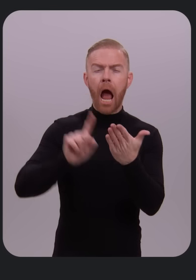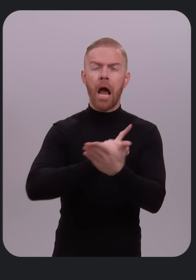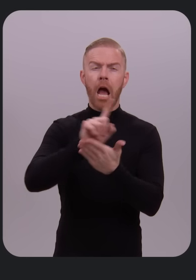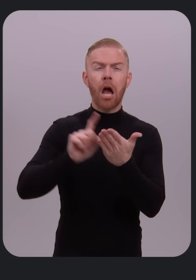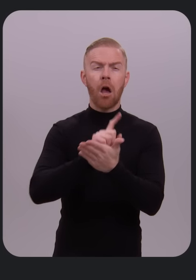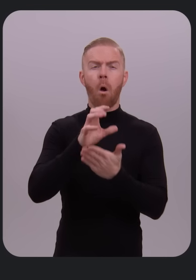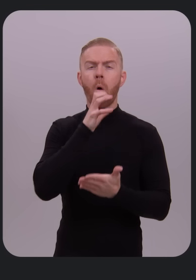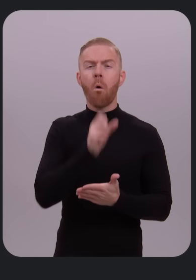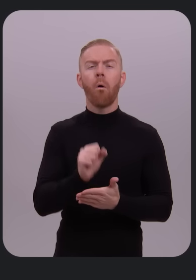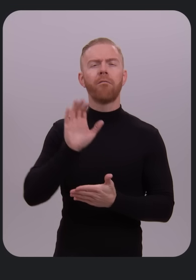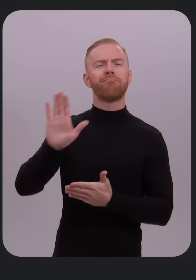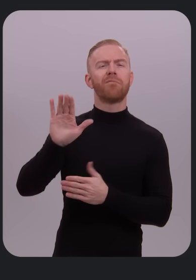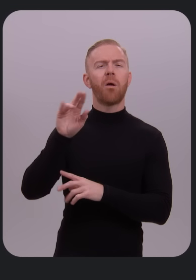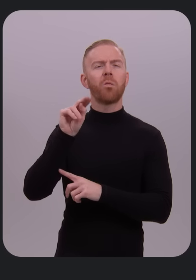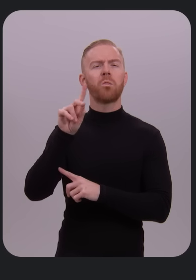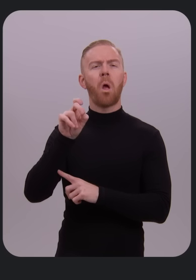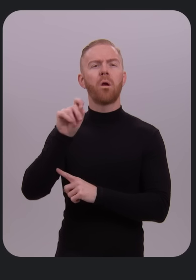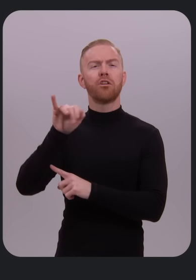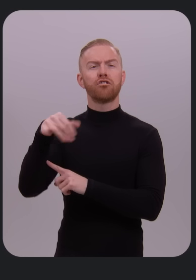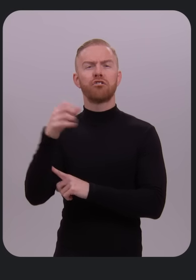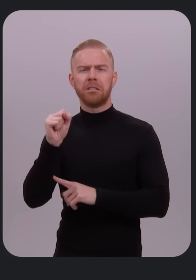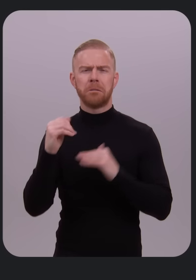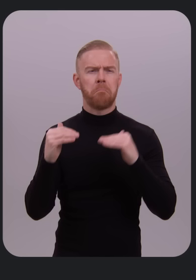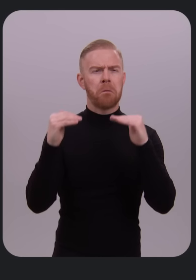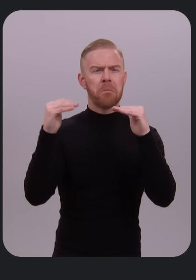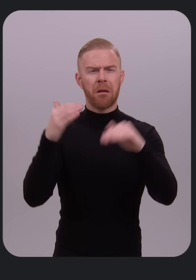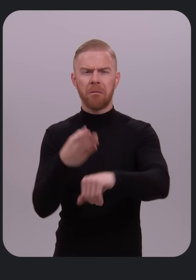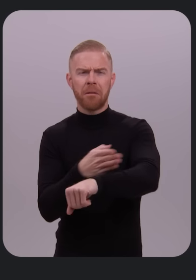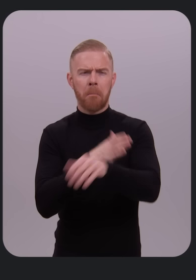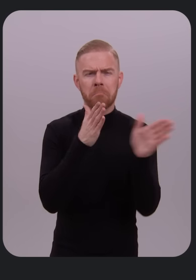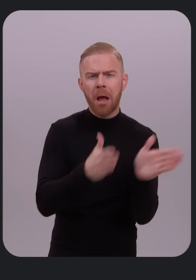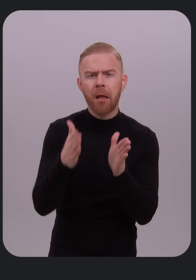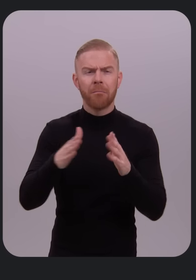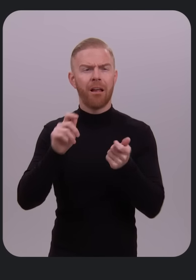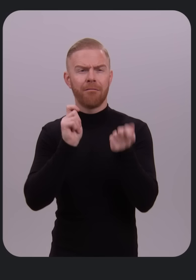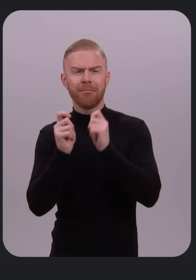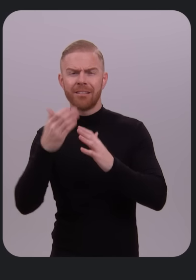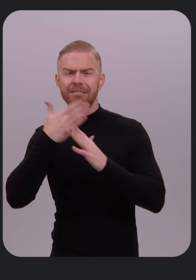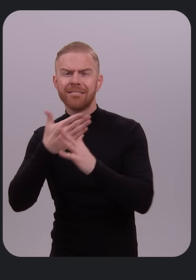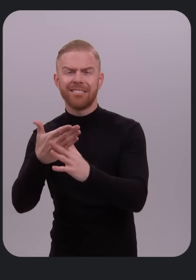It can plan the steps, modify files, and more, in minutes.